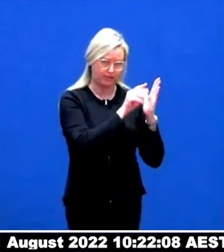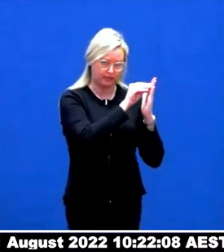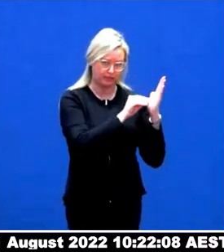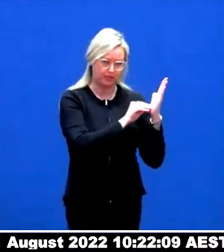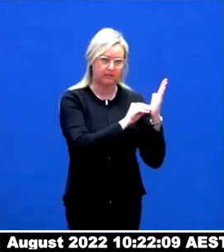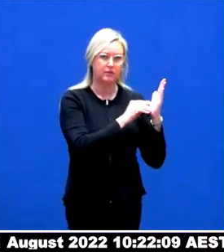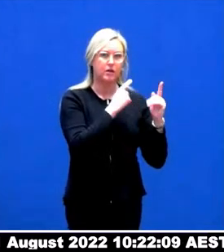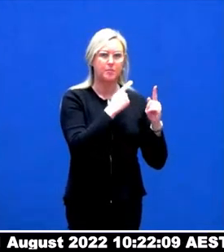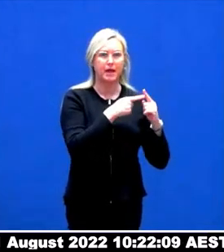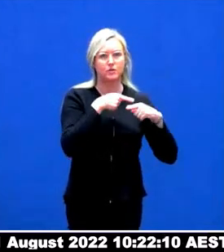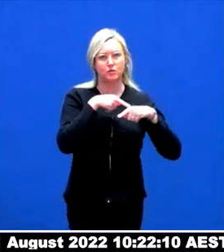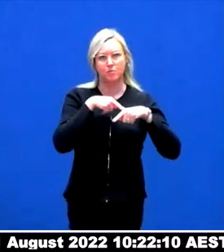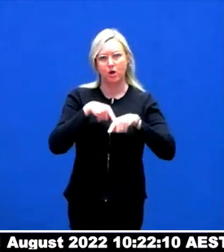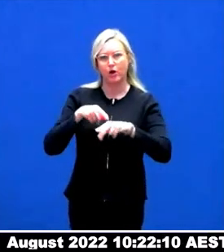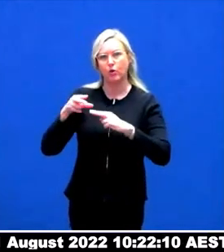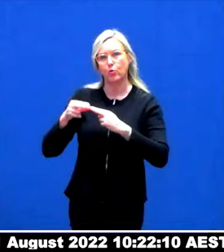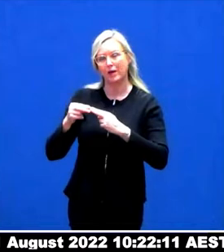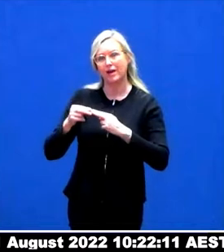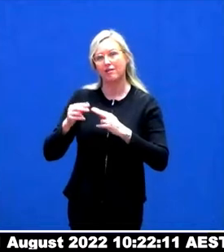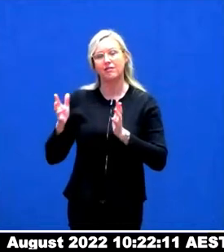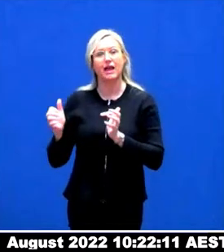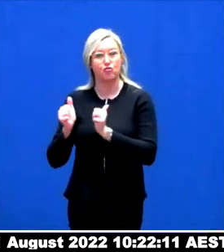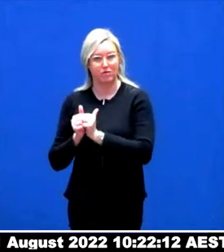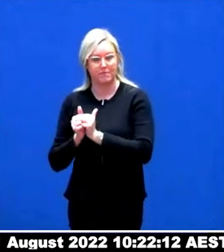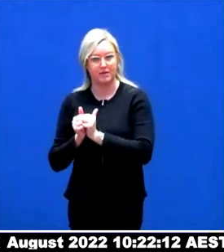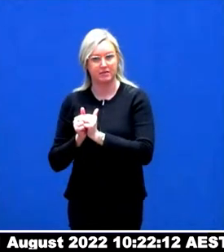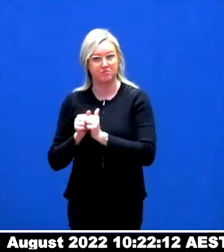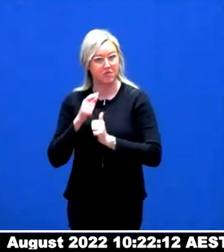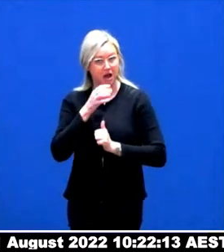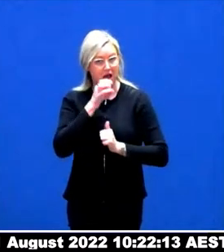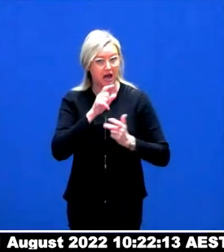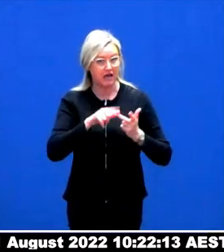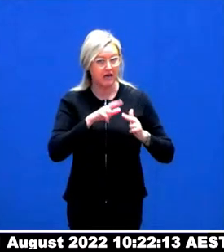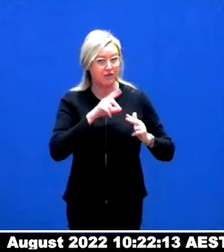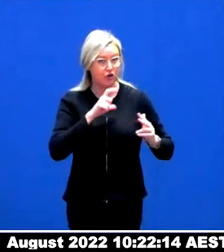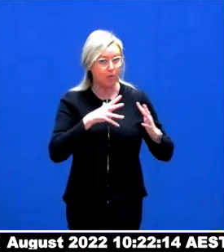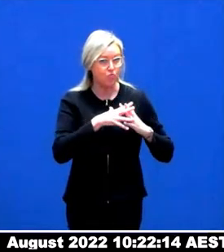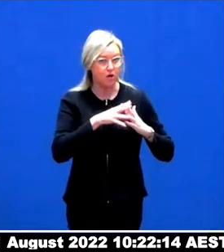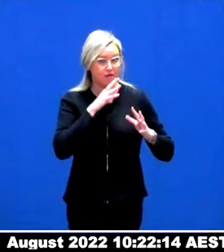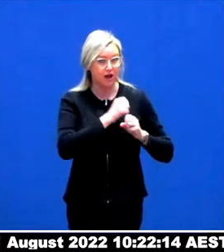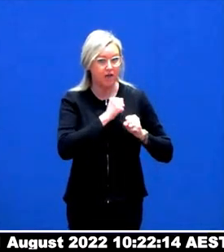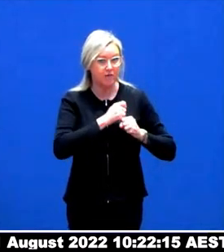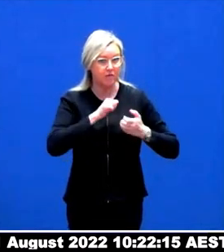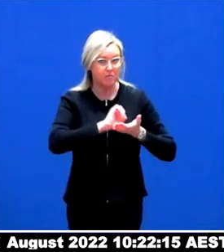complying with the requirements of the Agreement, does the Commonwealth publish any reports or any data on an annual basis?